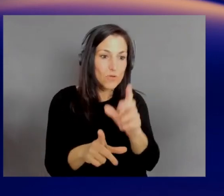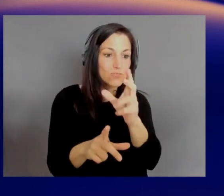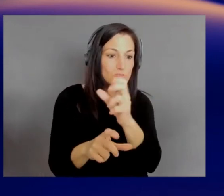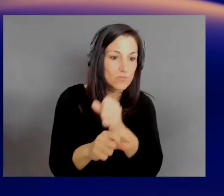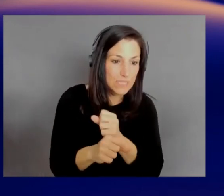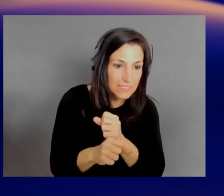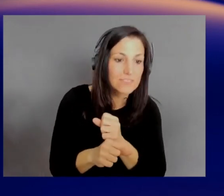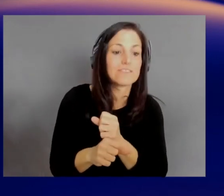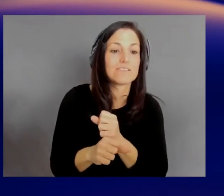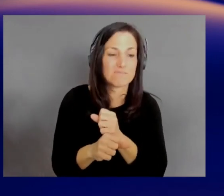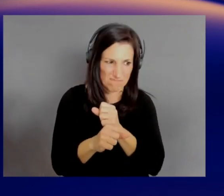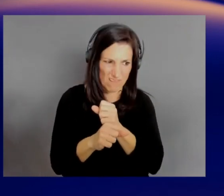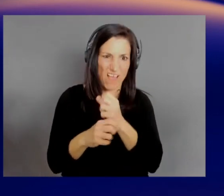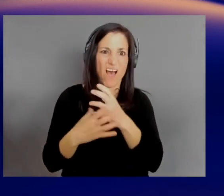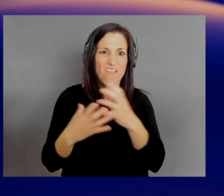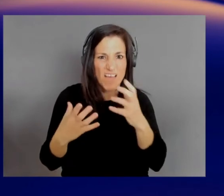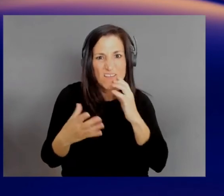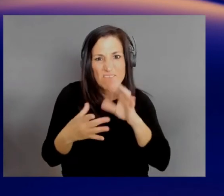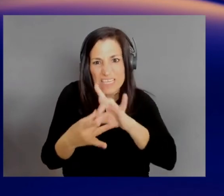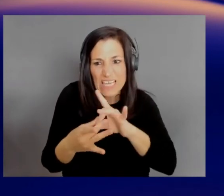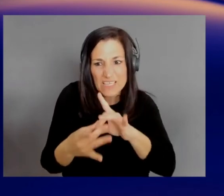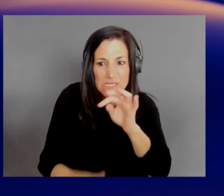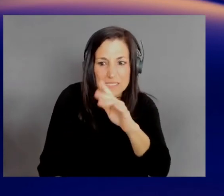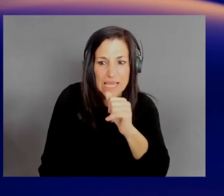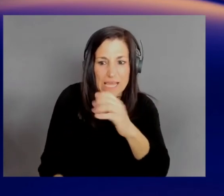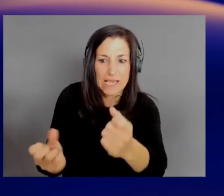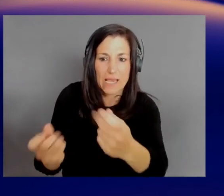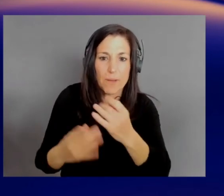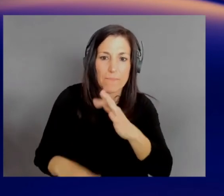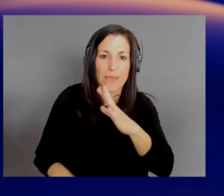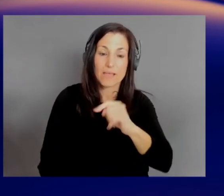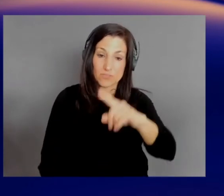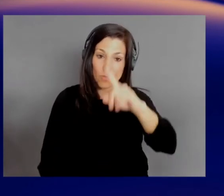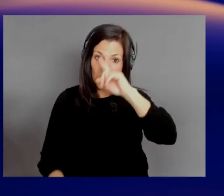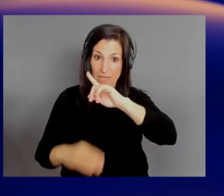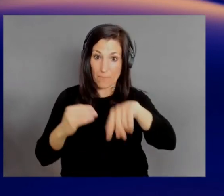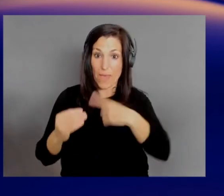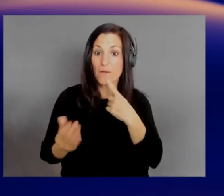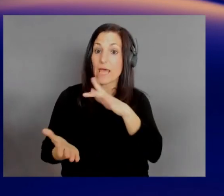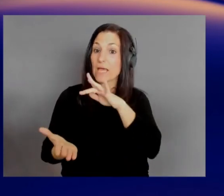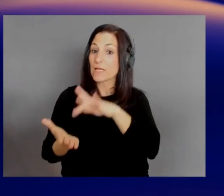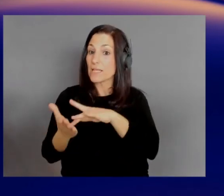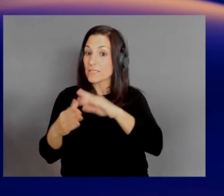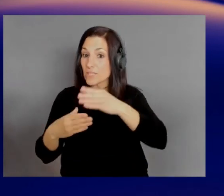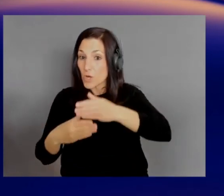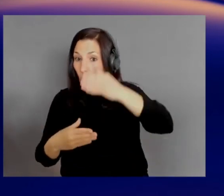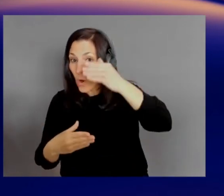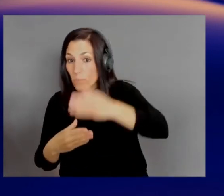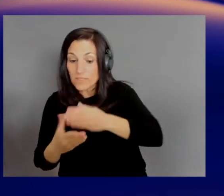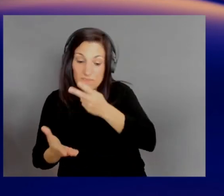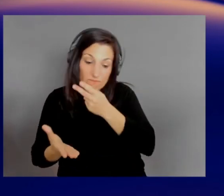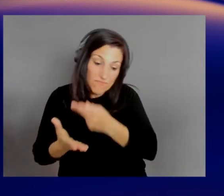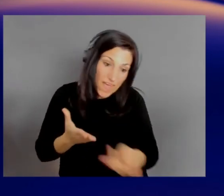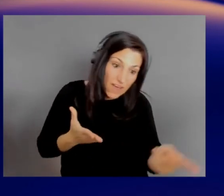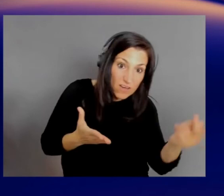So think of things like opens and clicks. SMS sends SMS failures, and those are really powerful